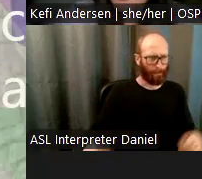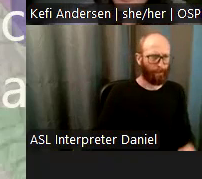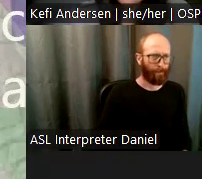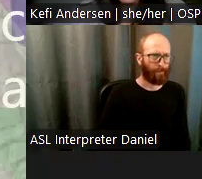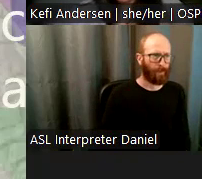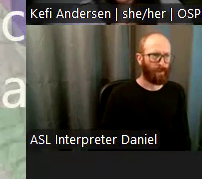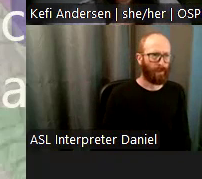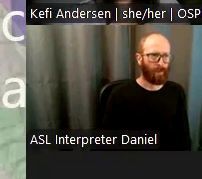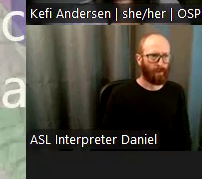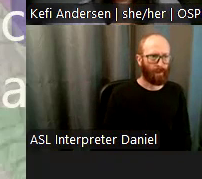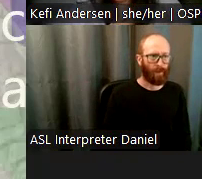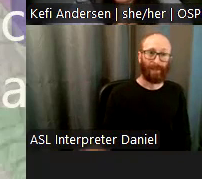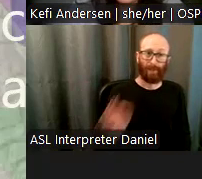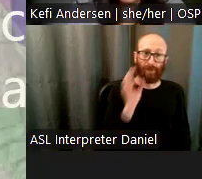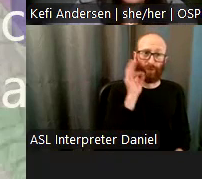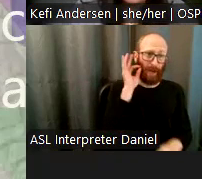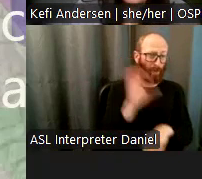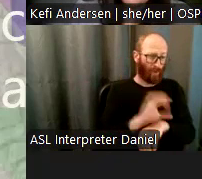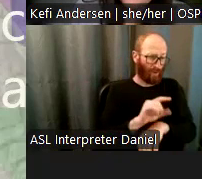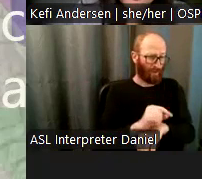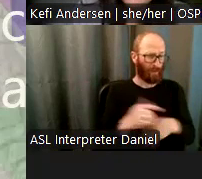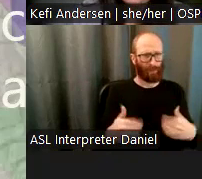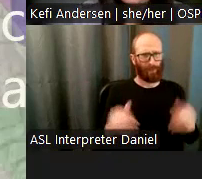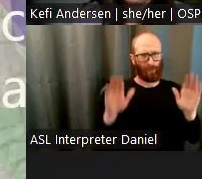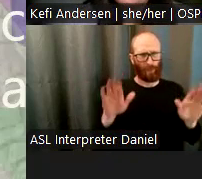consultation is a really great way to get to know your local tribes and